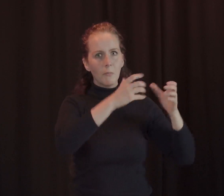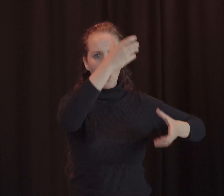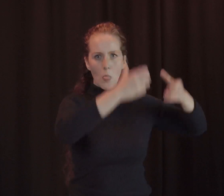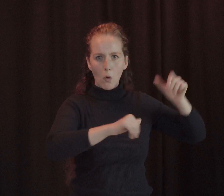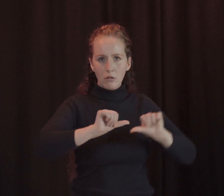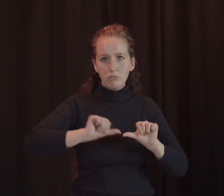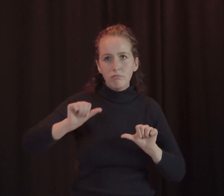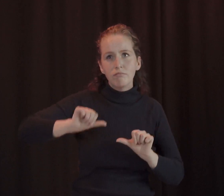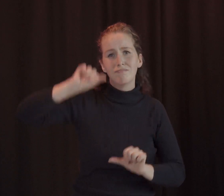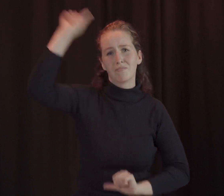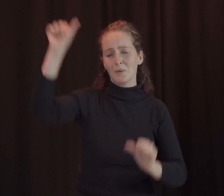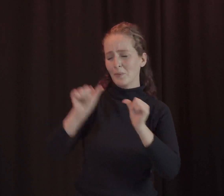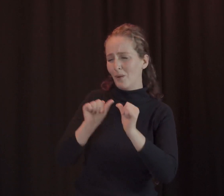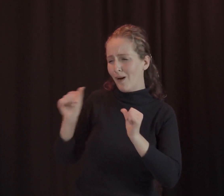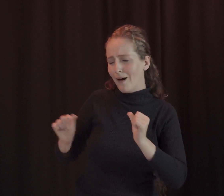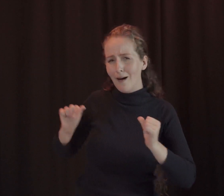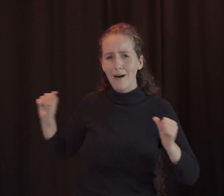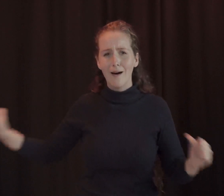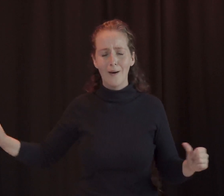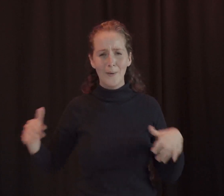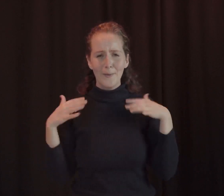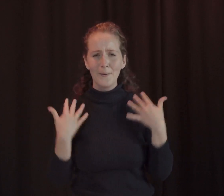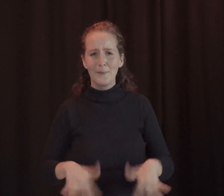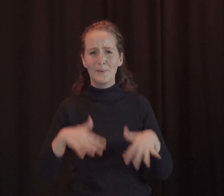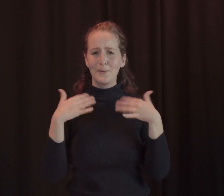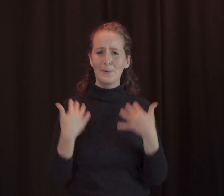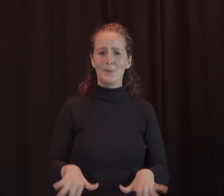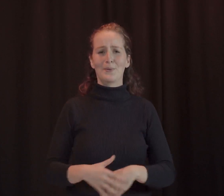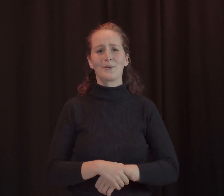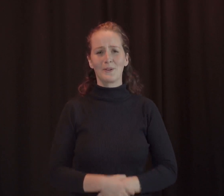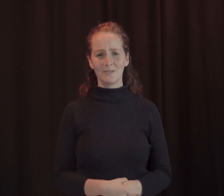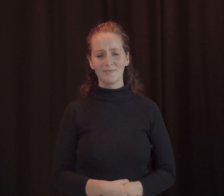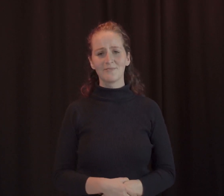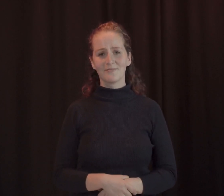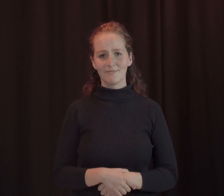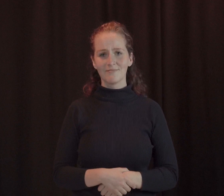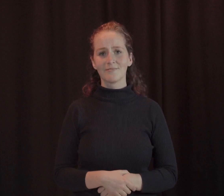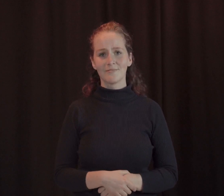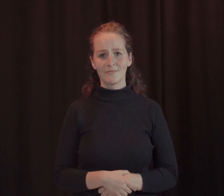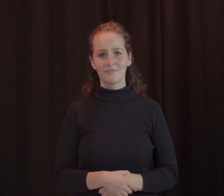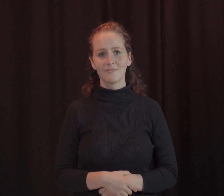size of the original, its age, and how huge these columns were.